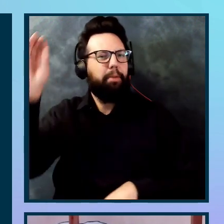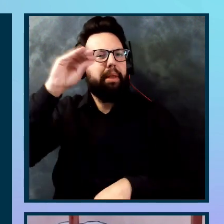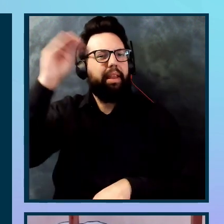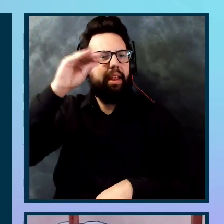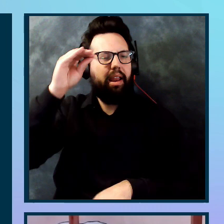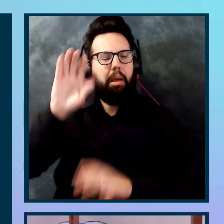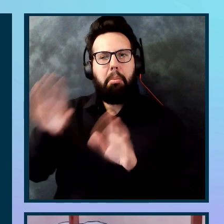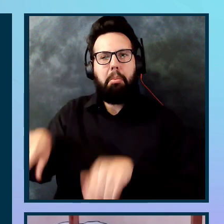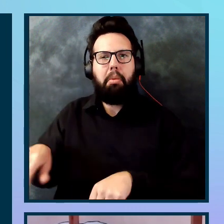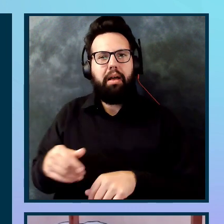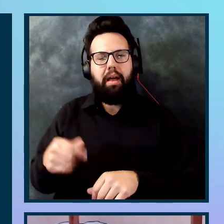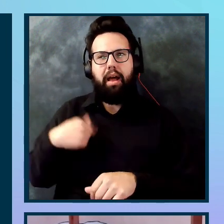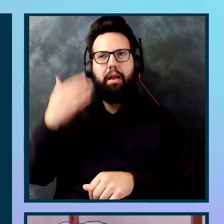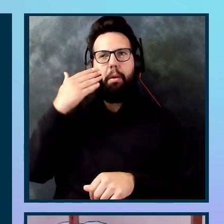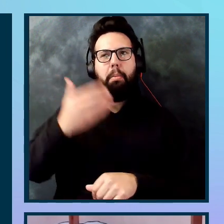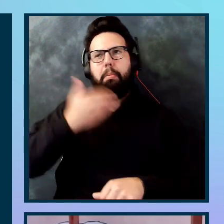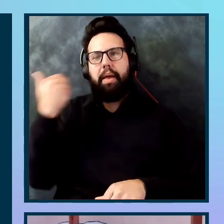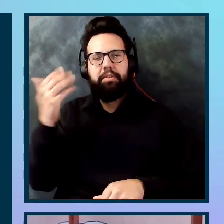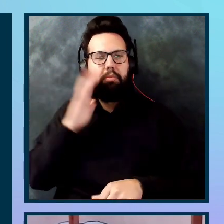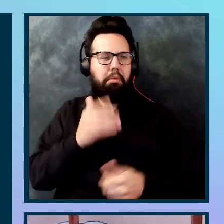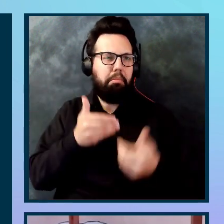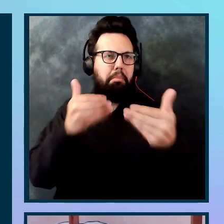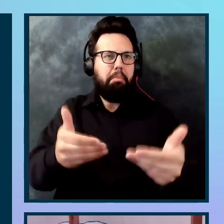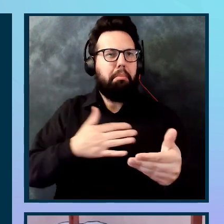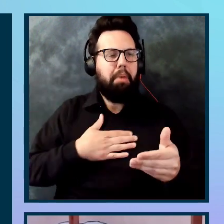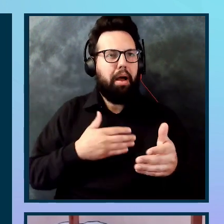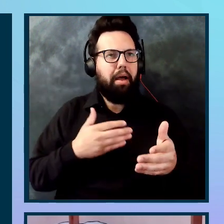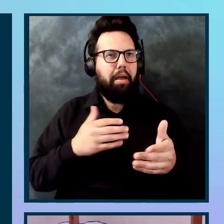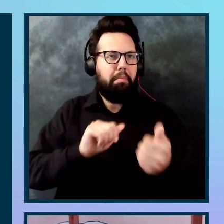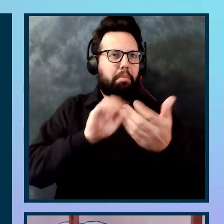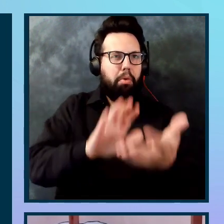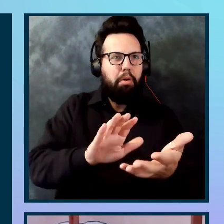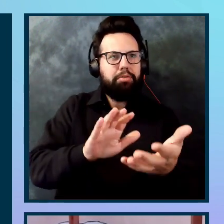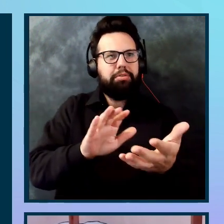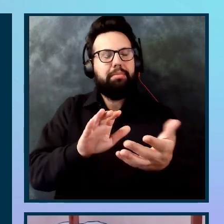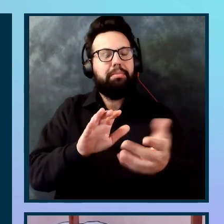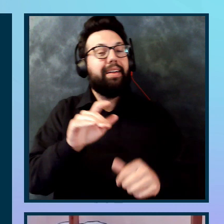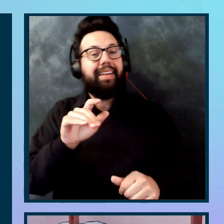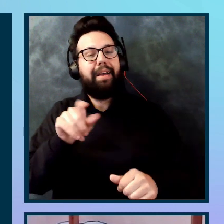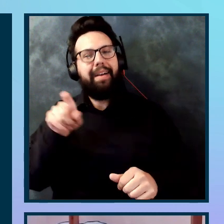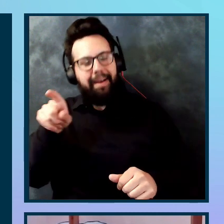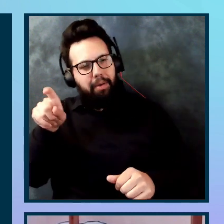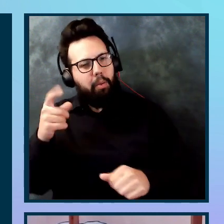"I know better. I'm gonna do it my way." It doesn't really tell them why they need to be doing it the way it was suggested, right?